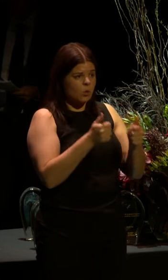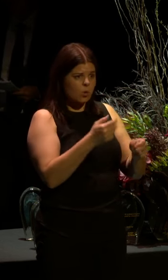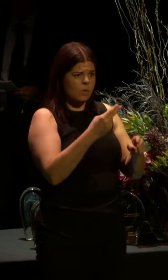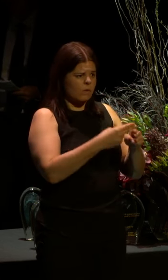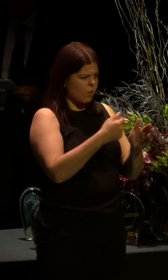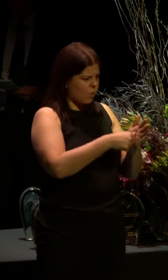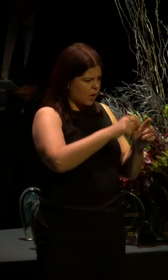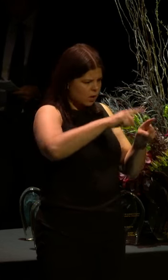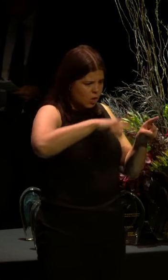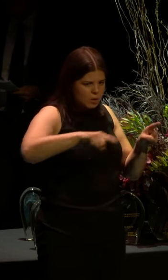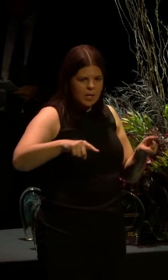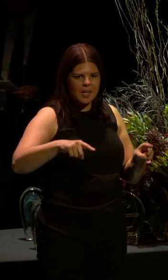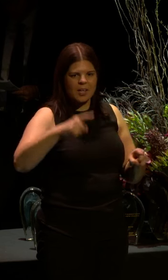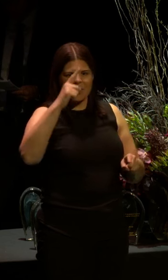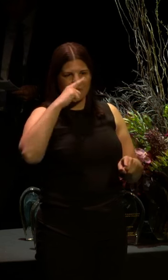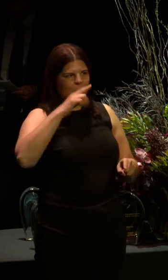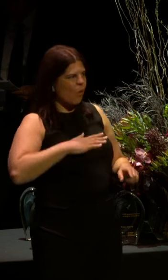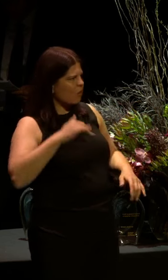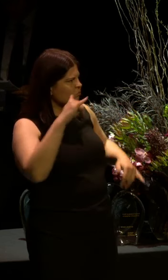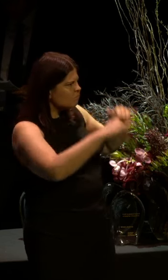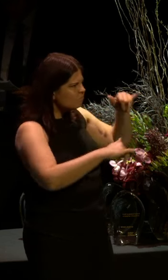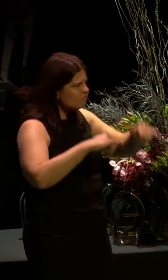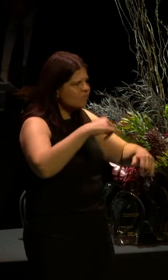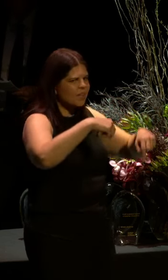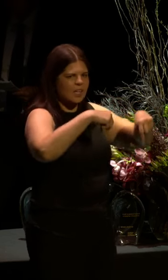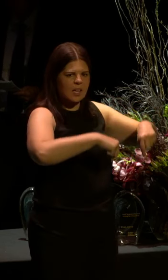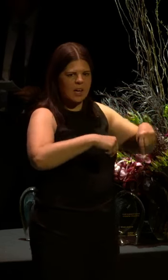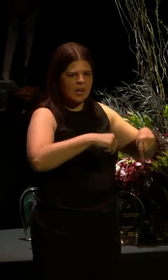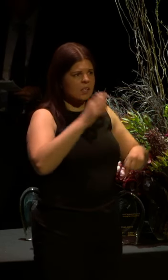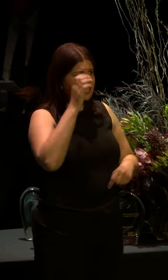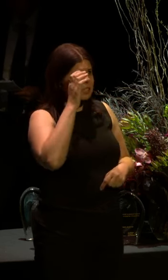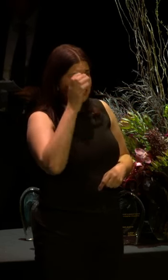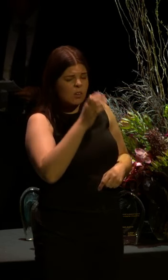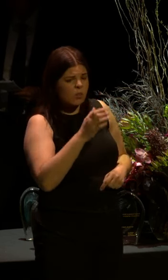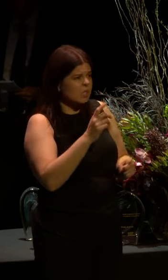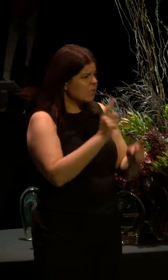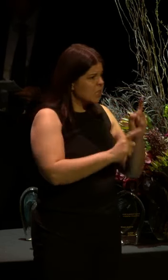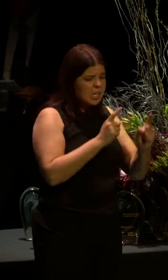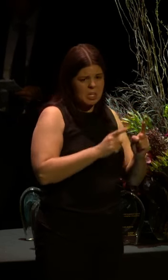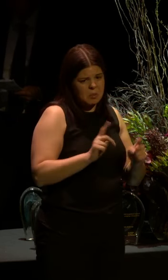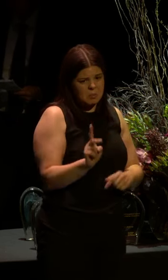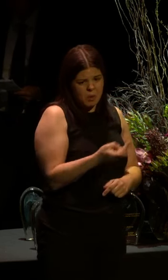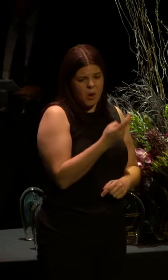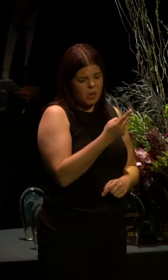and we do it in the cities and in the regions, and that without proper government support, jobs will be lost